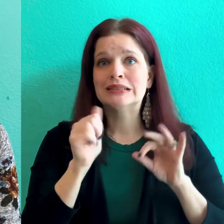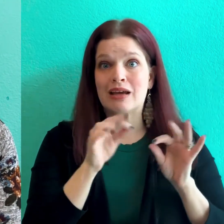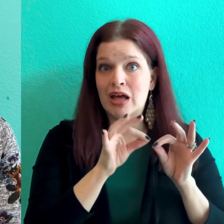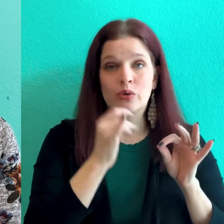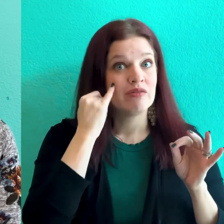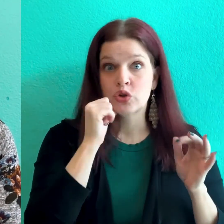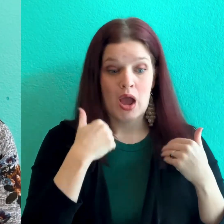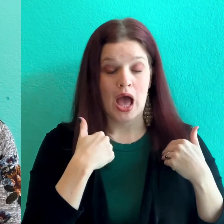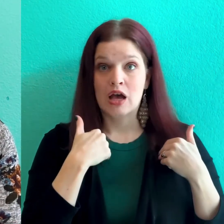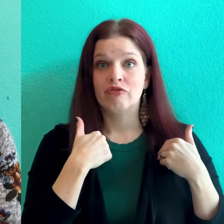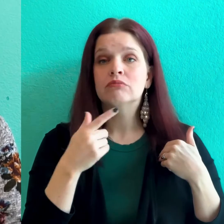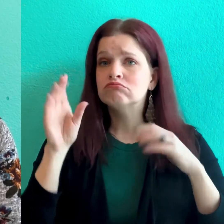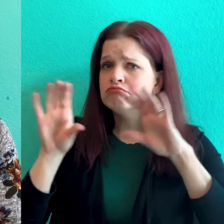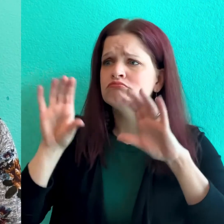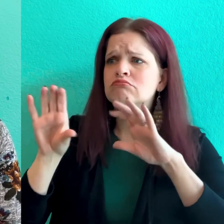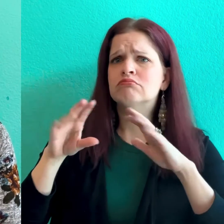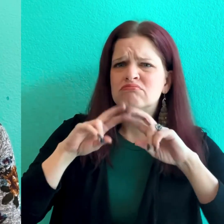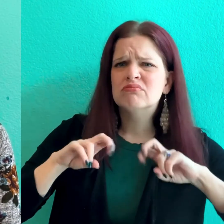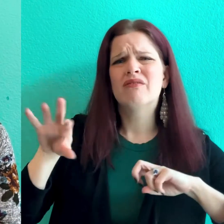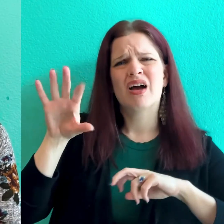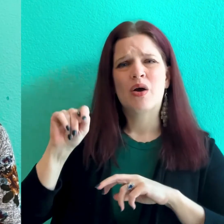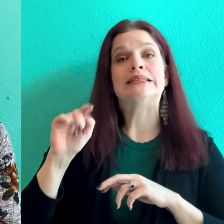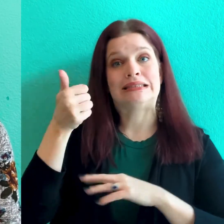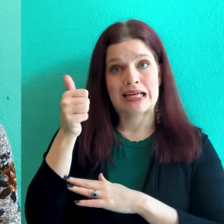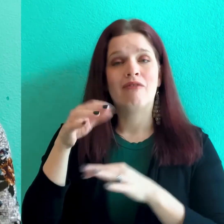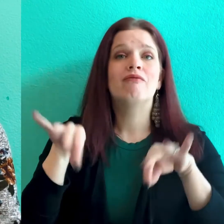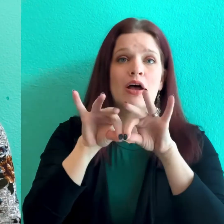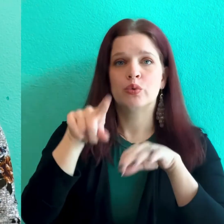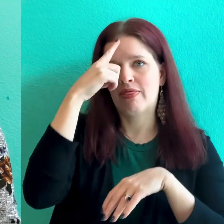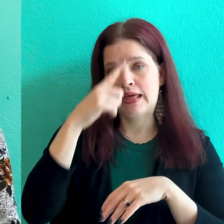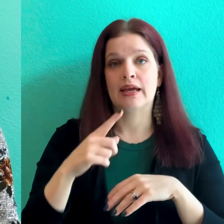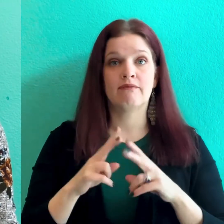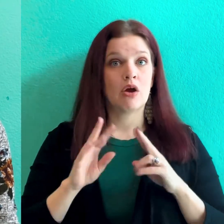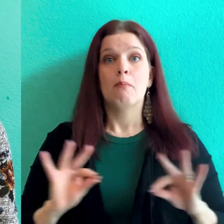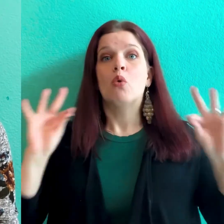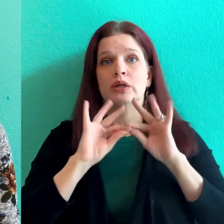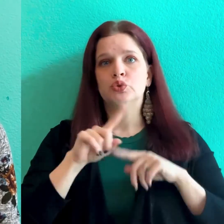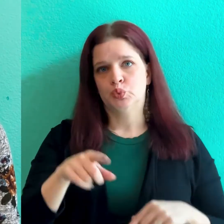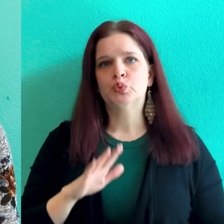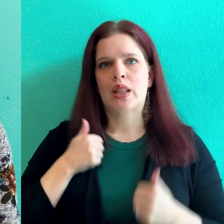If you don't have 10 from the list, I encourage you to do some more exploration and find at least 10 things that you find are important in life.